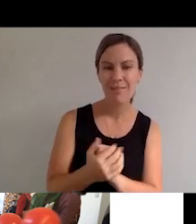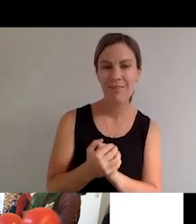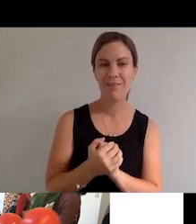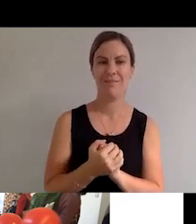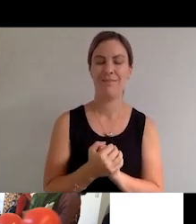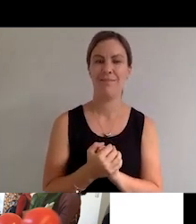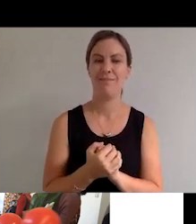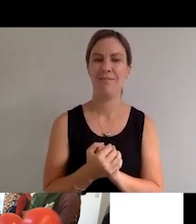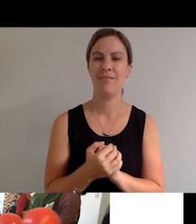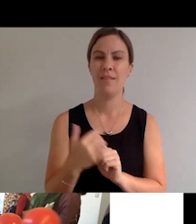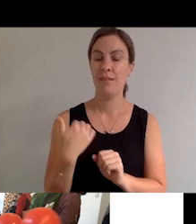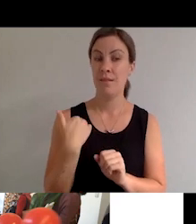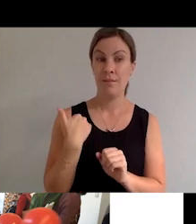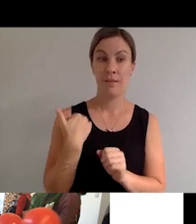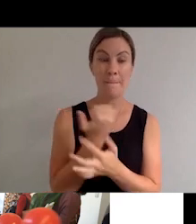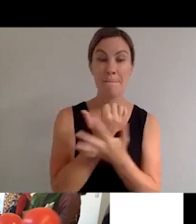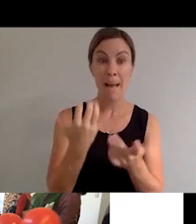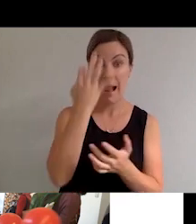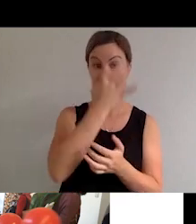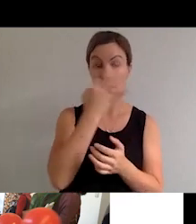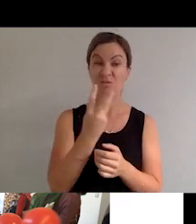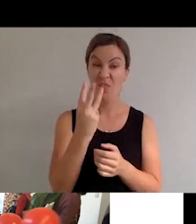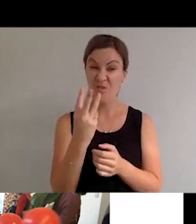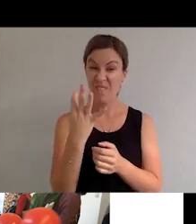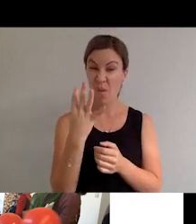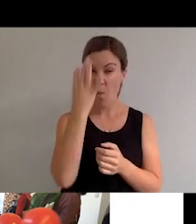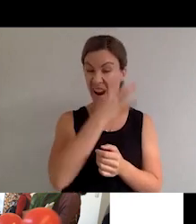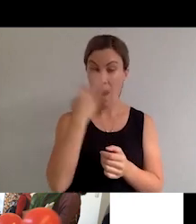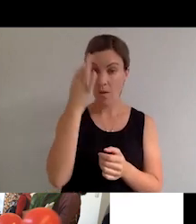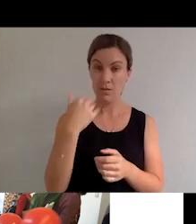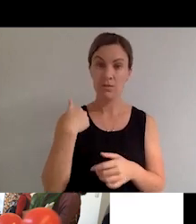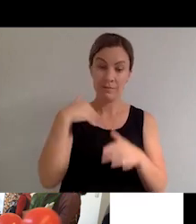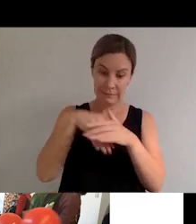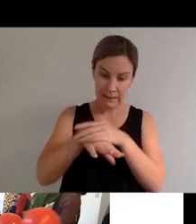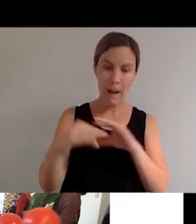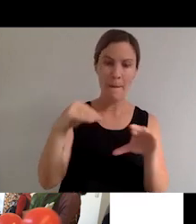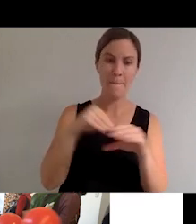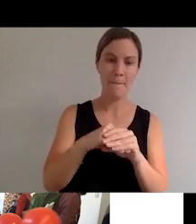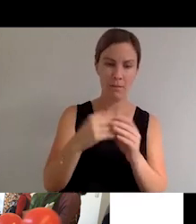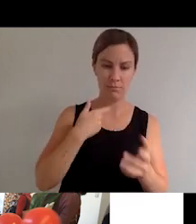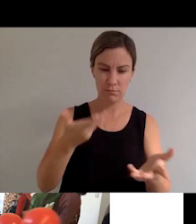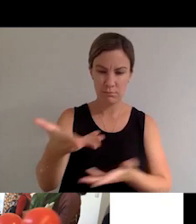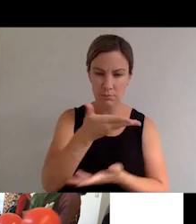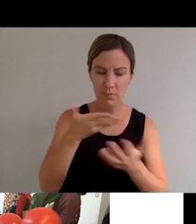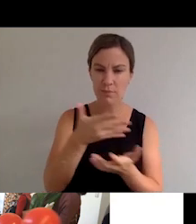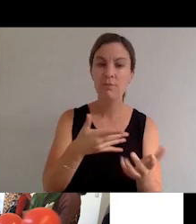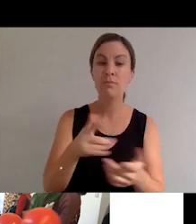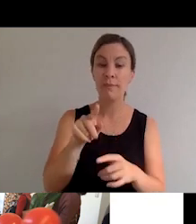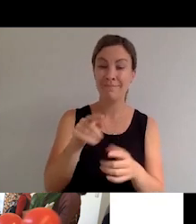like hours - I can't remember if it was 3-4 hours I sat at the bank. I organised child-care. They did an audit of my accounts, advised me